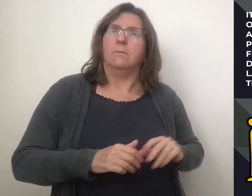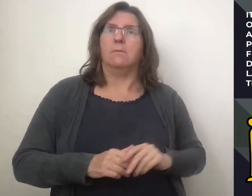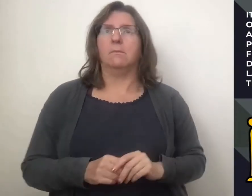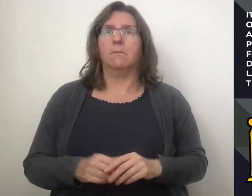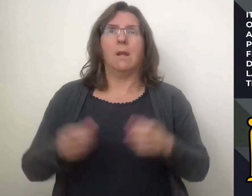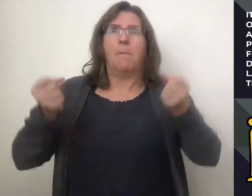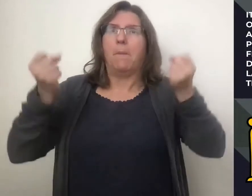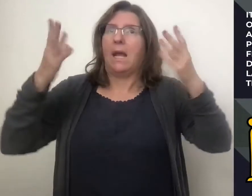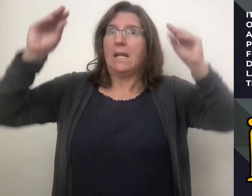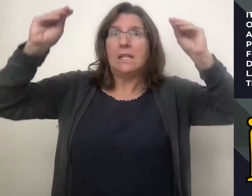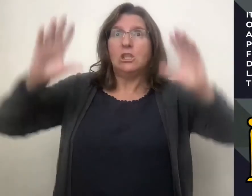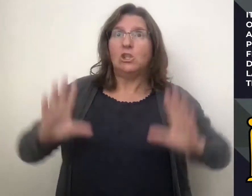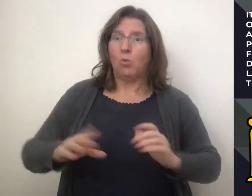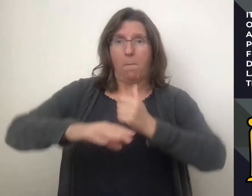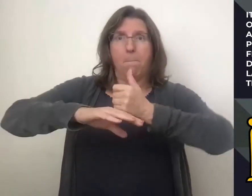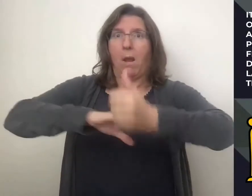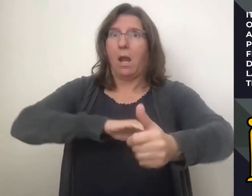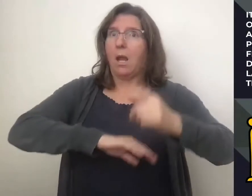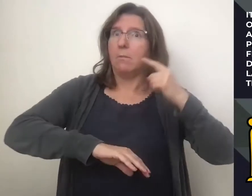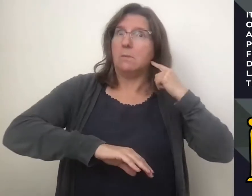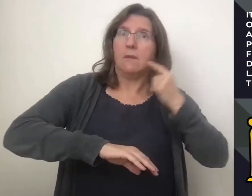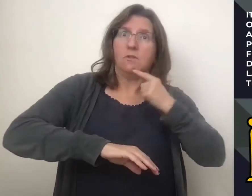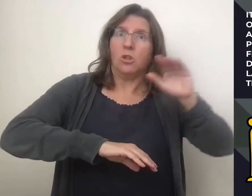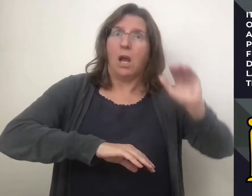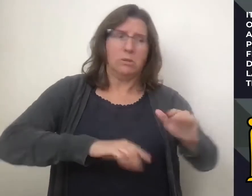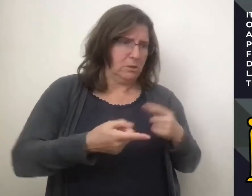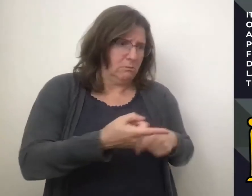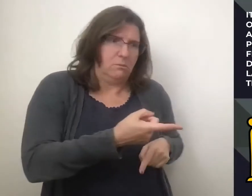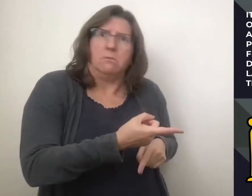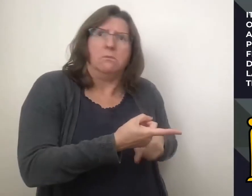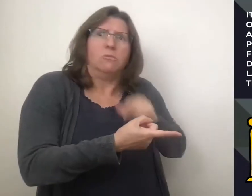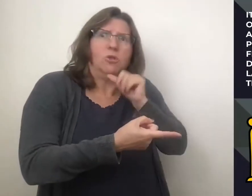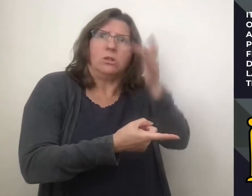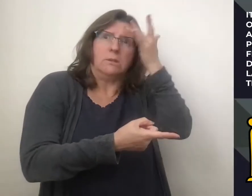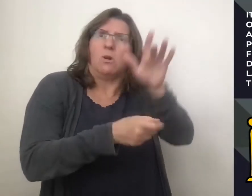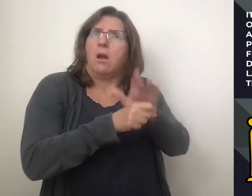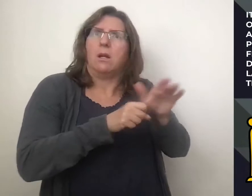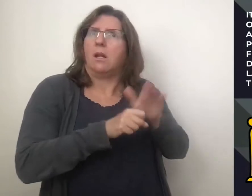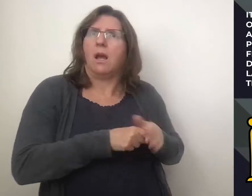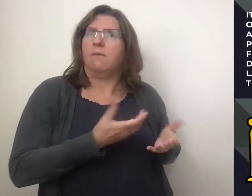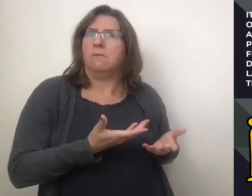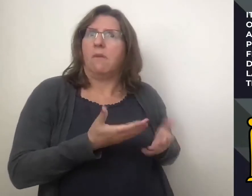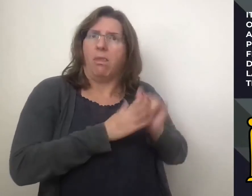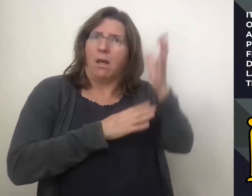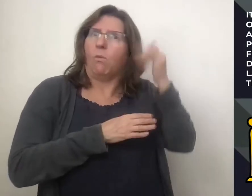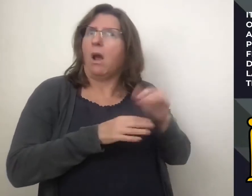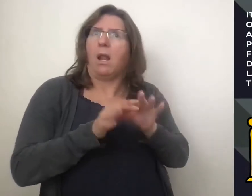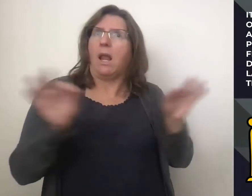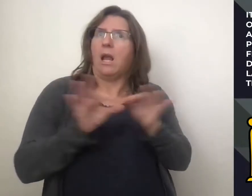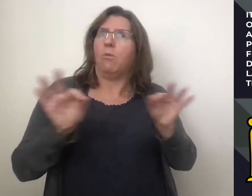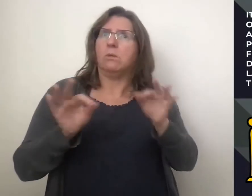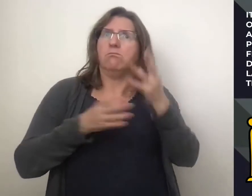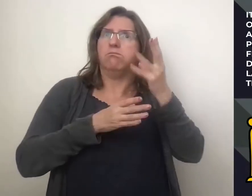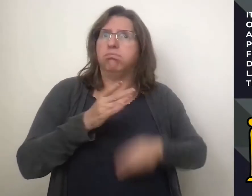But teachers blame the deaf child for their lack of progress, “they’re not smart enough.”